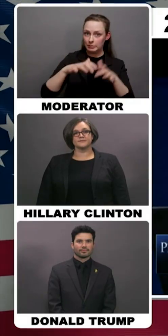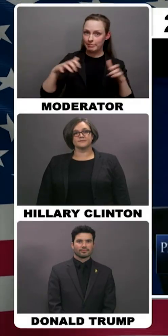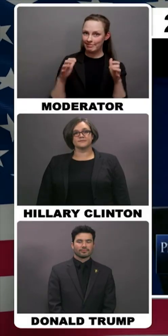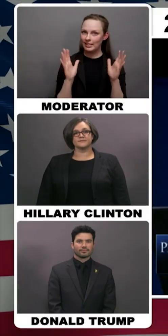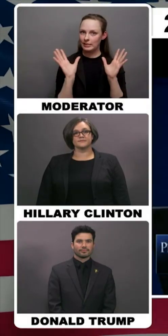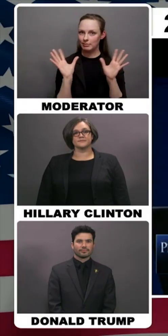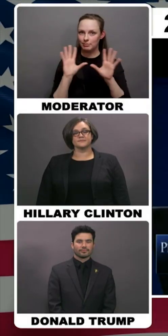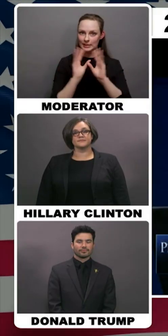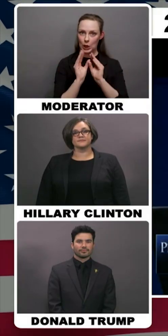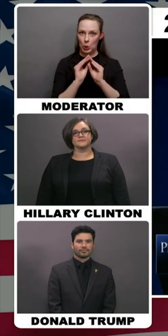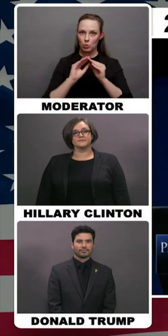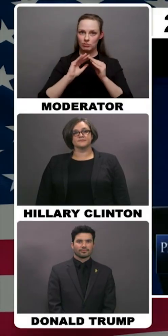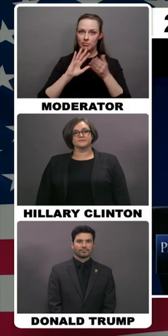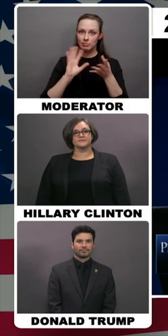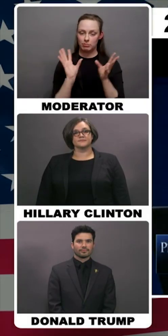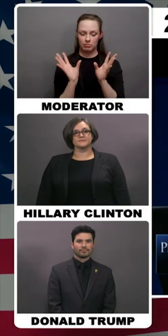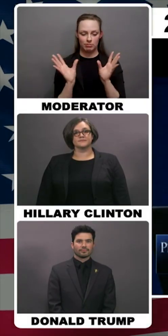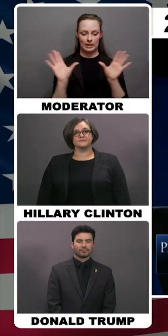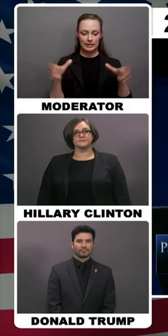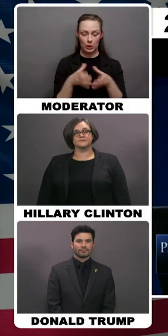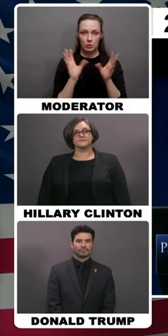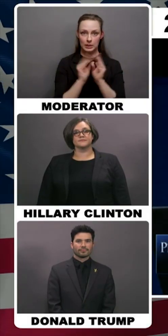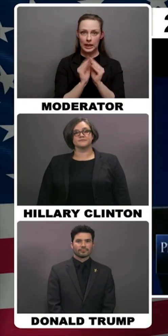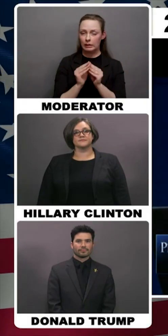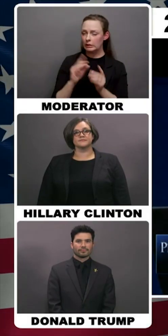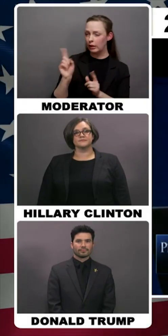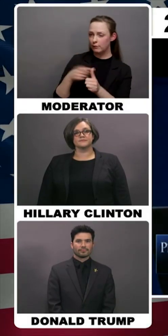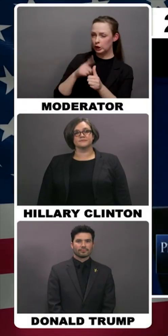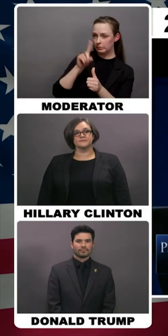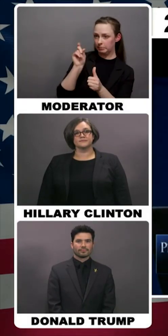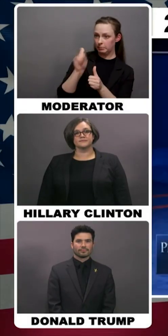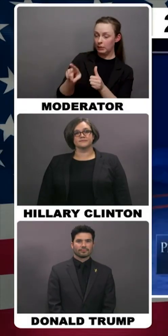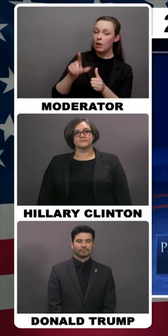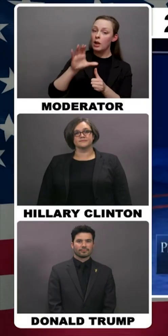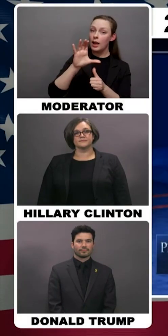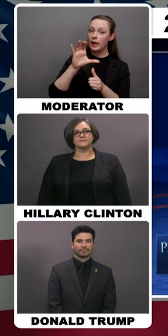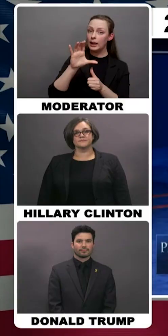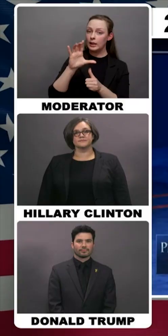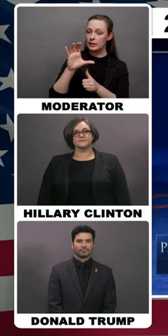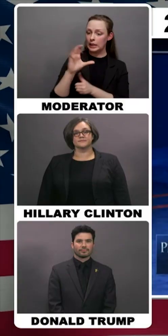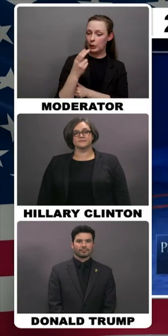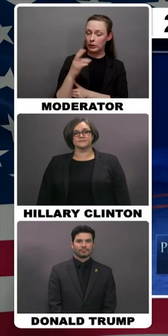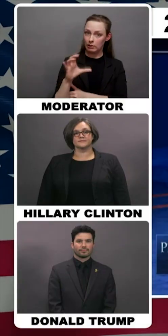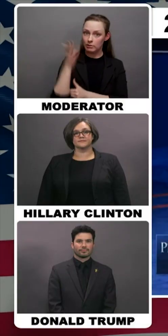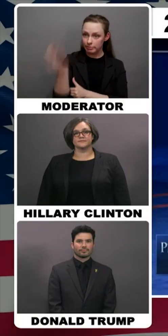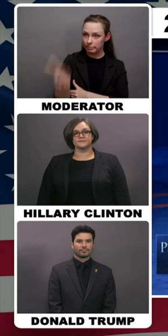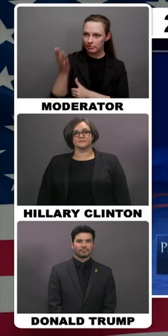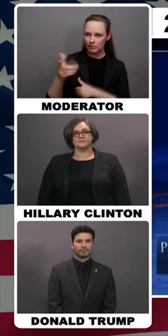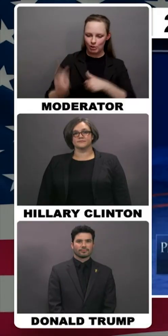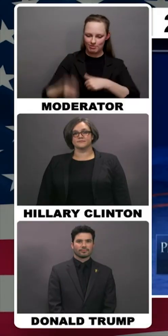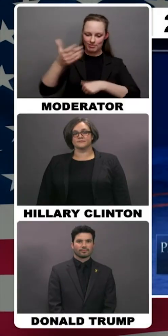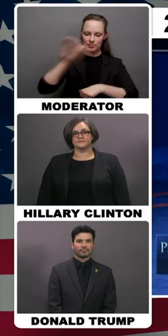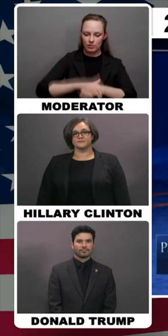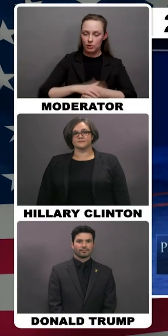to respond to this question. Secretary Clinton, you won the coin toss, so you'll go first. Our first question comes from Patrice Brock. Patrice,